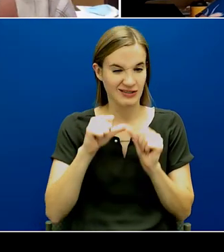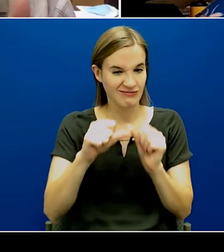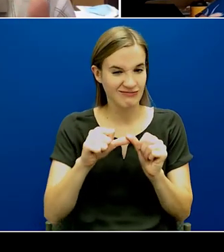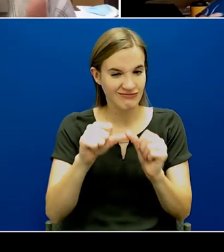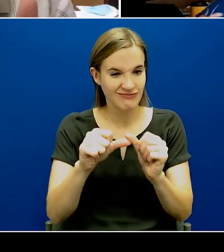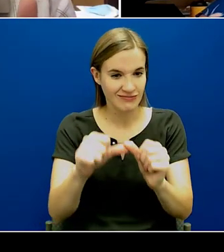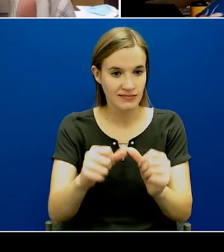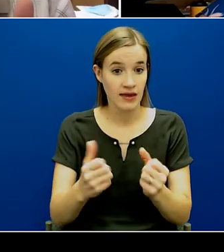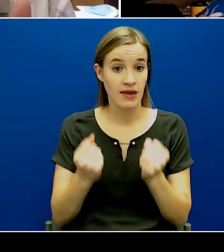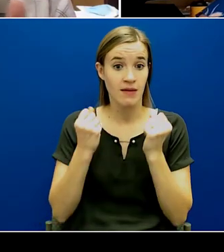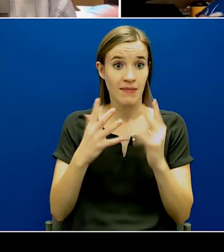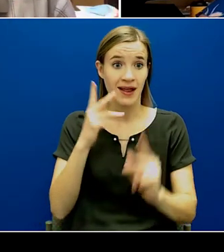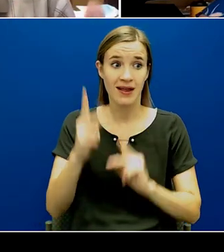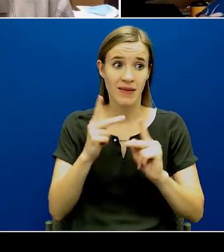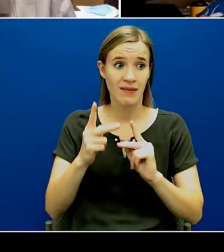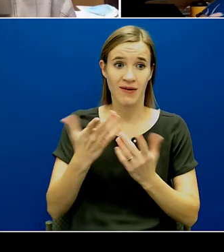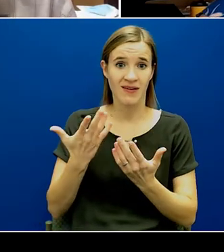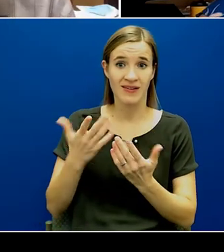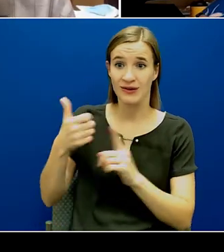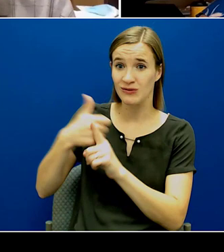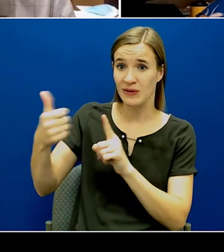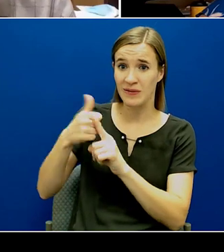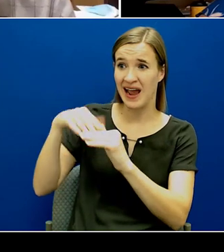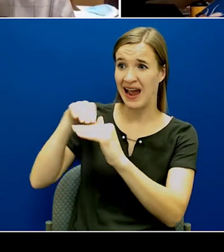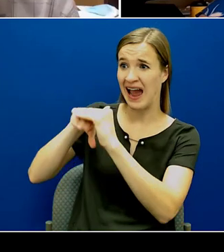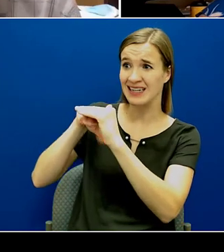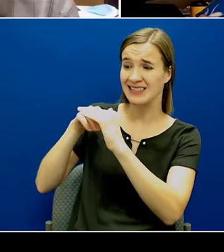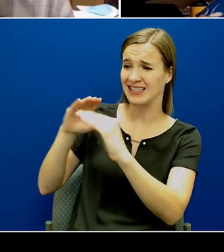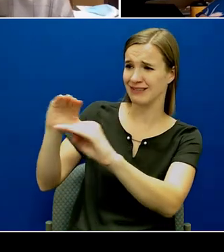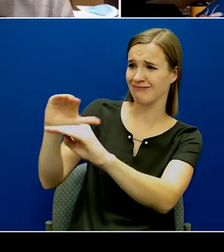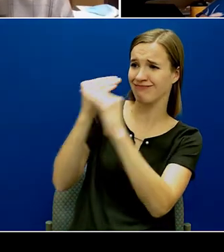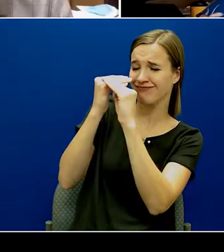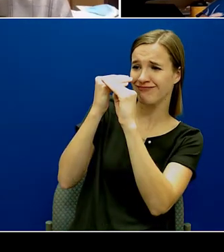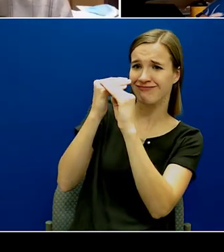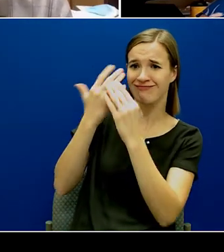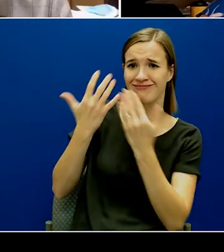can be complex, but the bottom line is, transportation is intended to be for